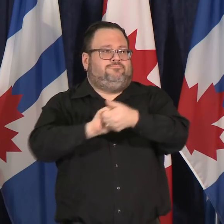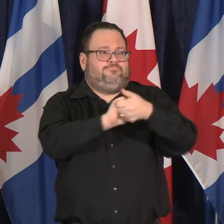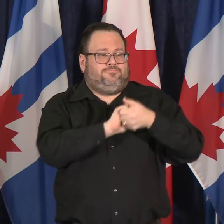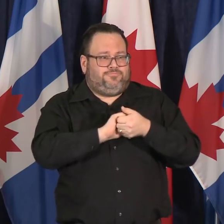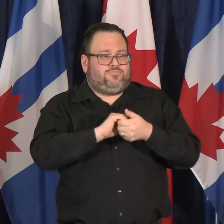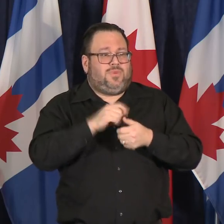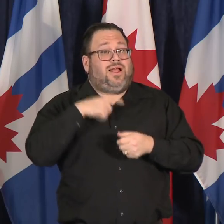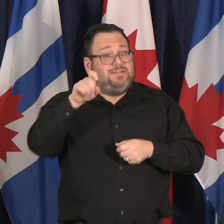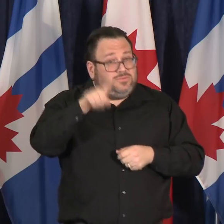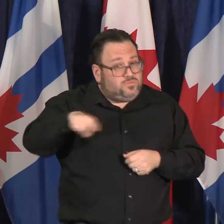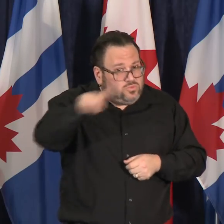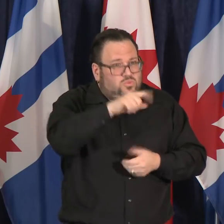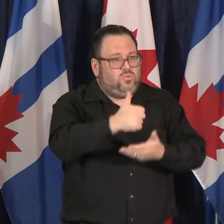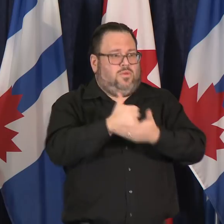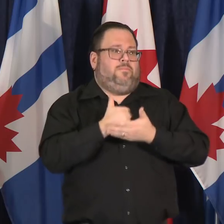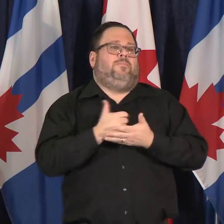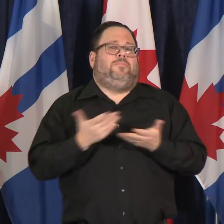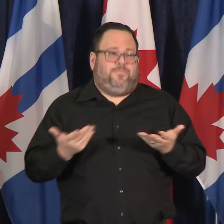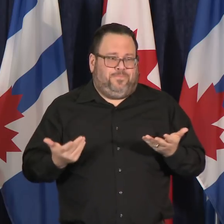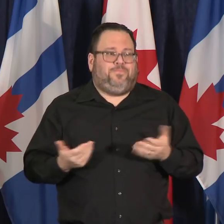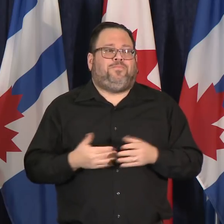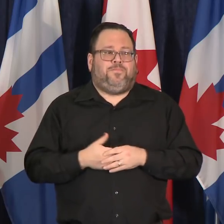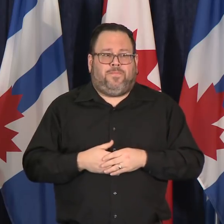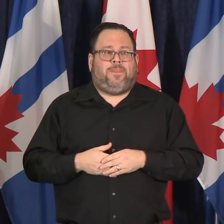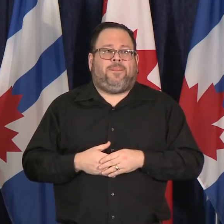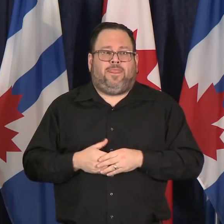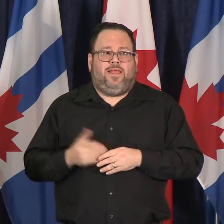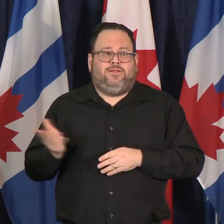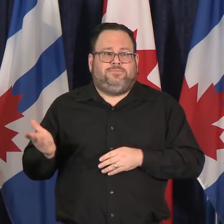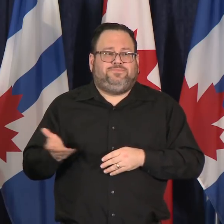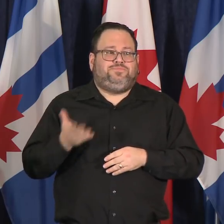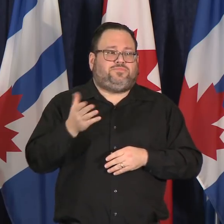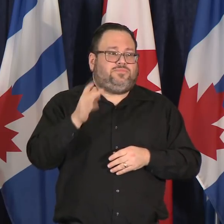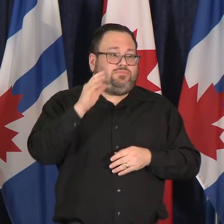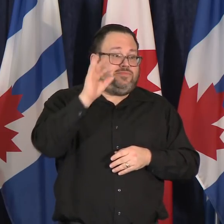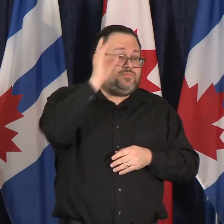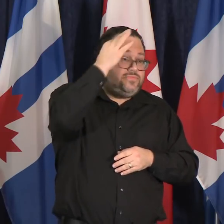the concerns federally and provincially about ventilators and also tests is